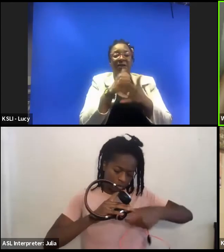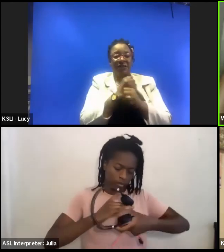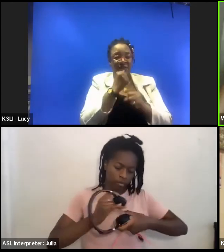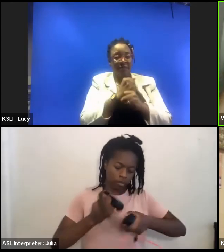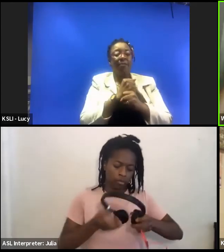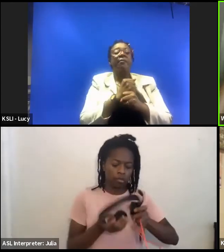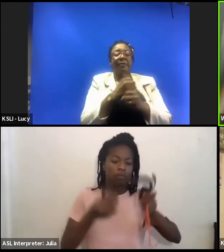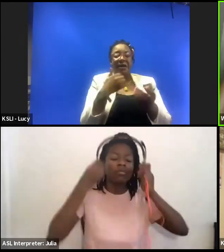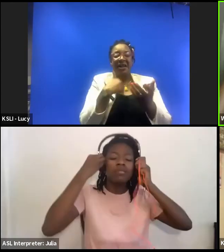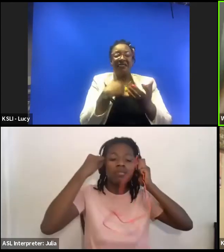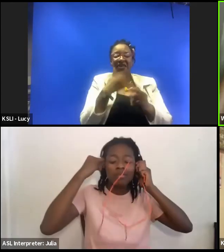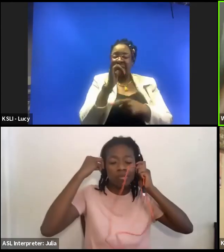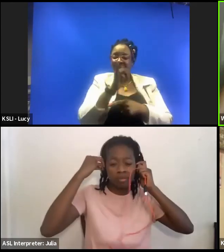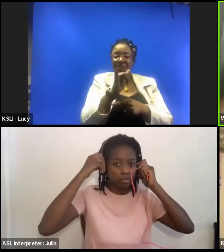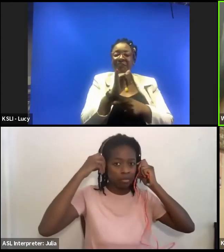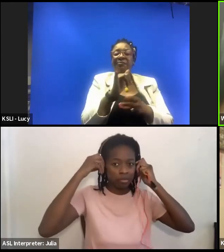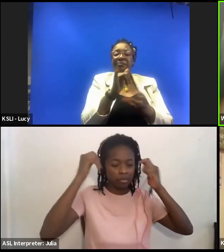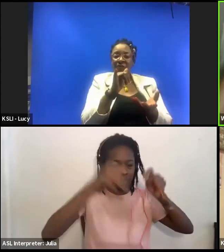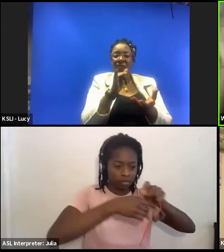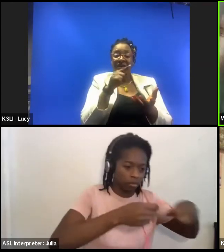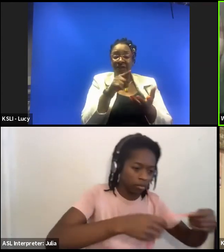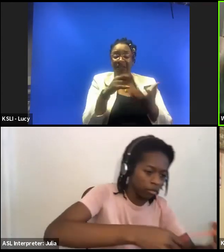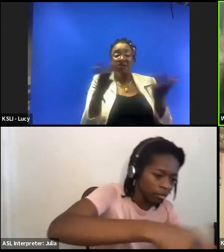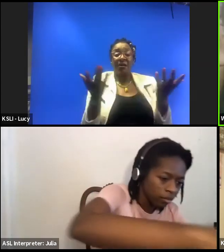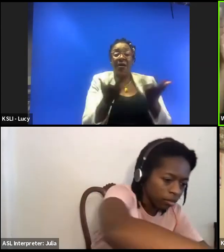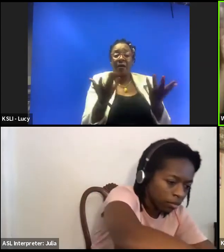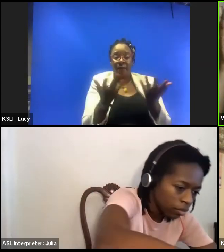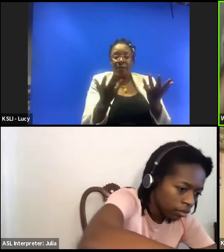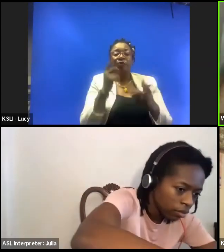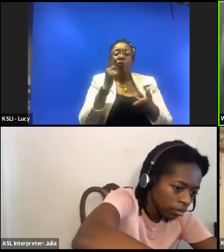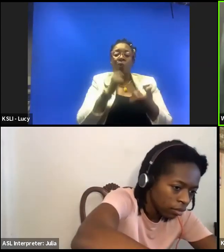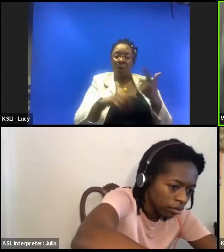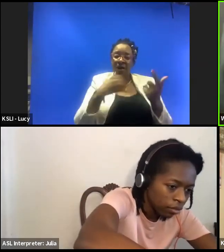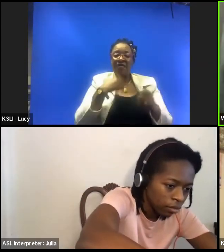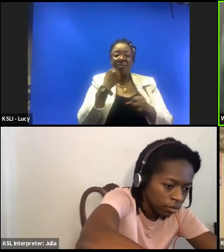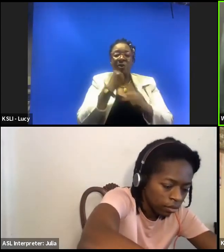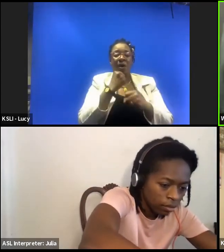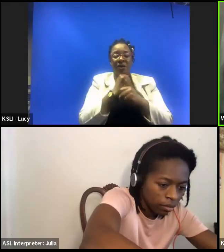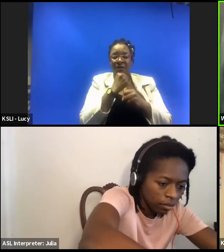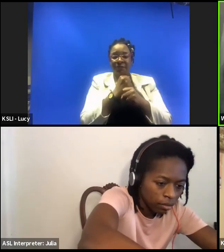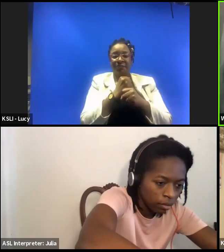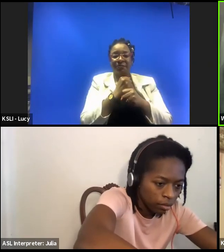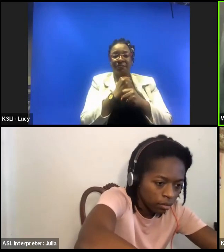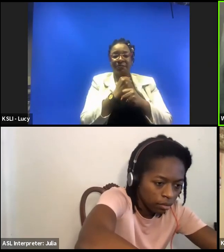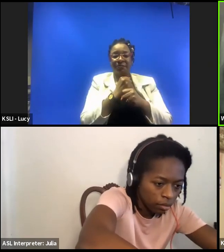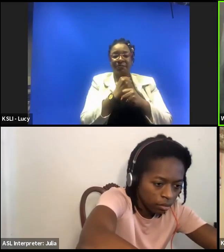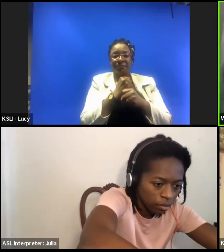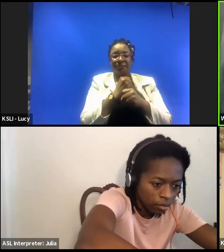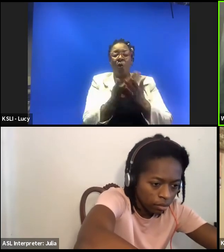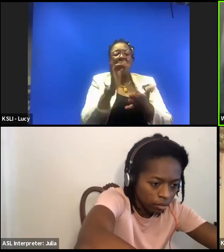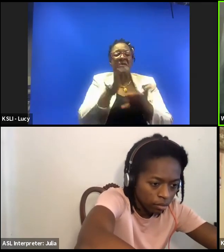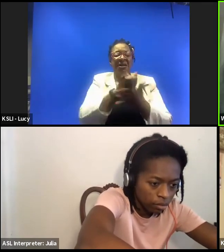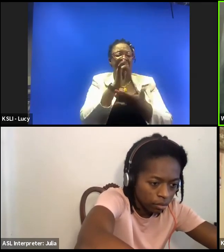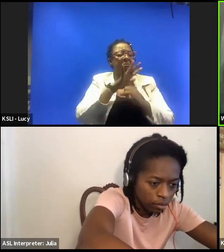You know, this is what I've been working towards, you know, and all that unnecessary pressure that I was putting on myself.